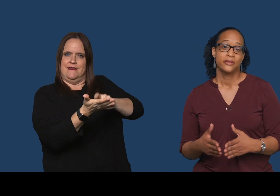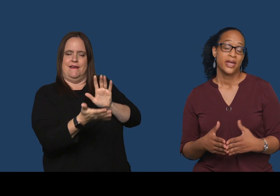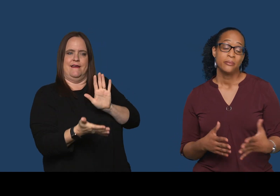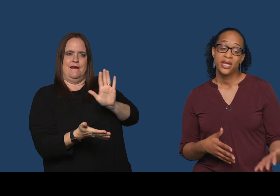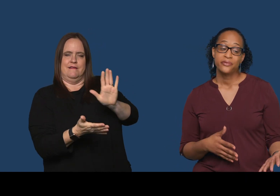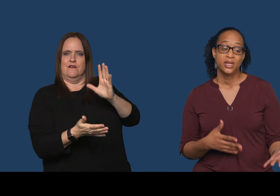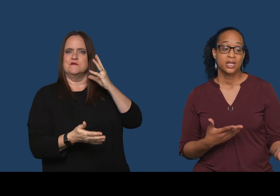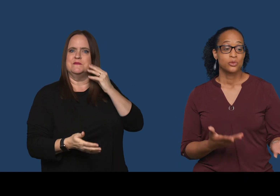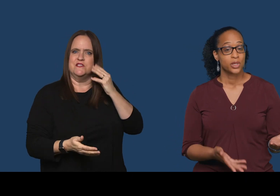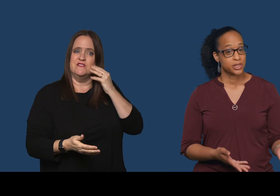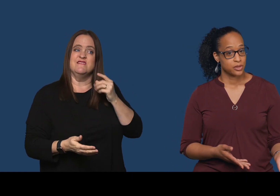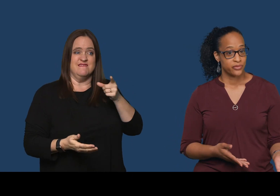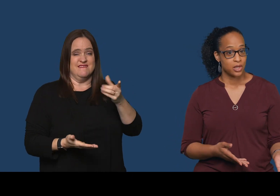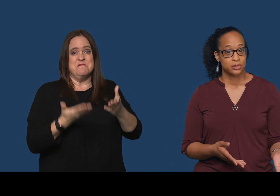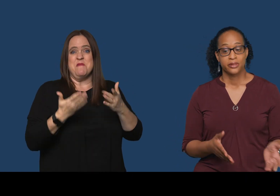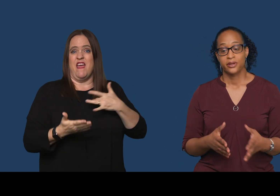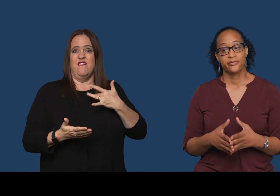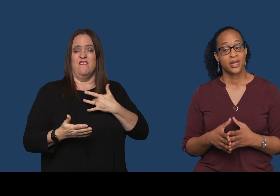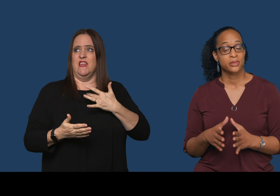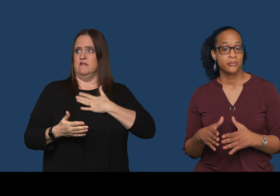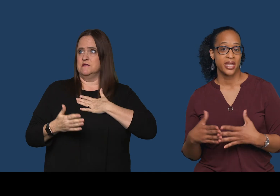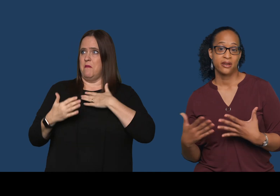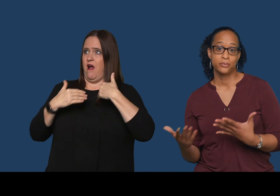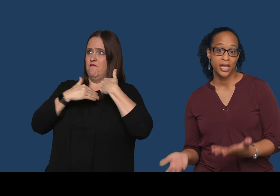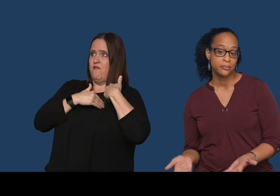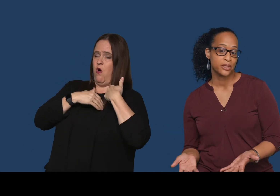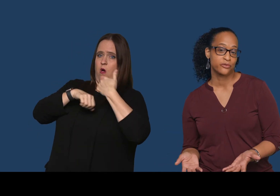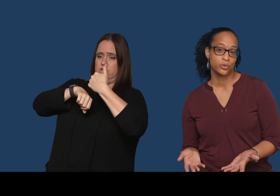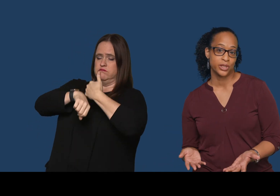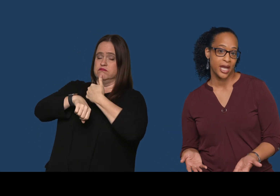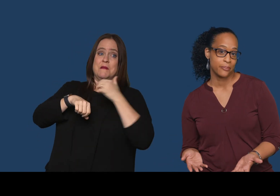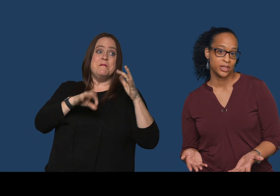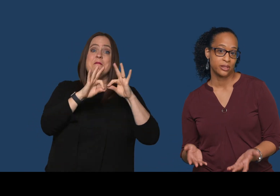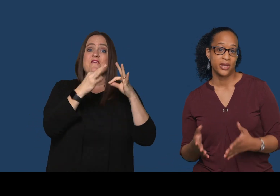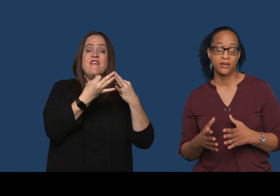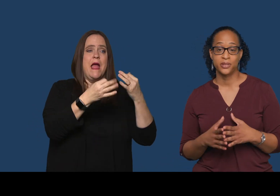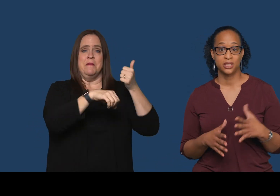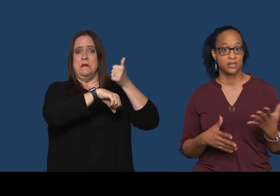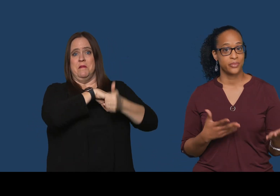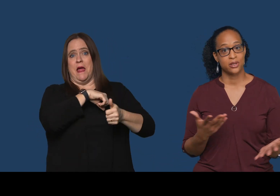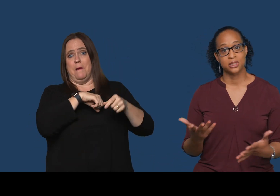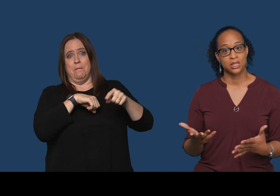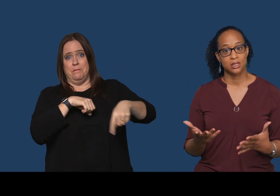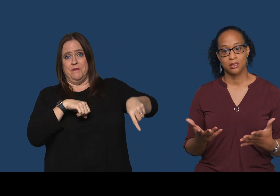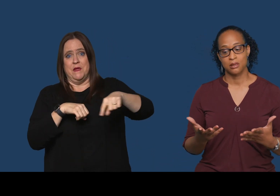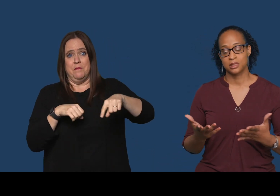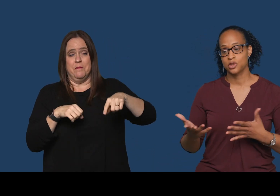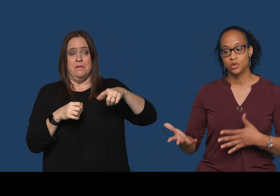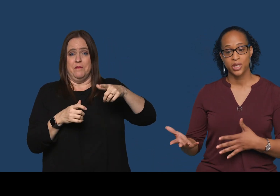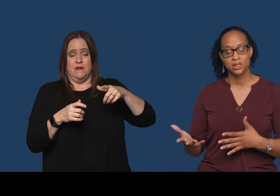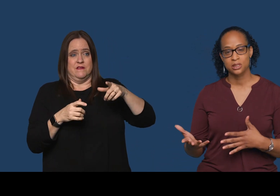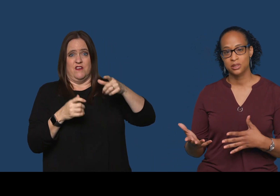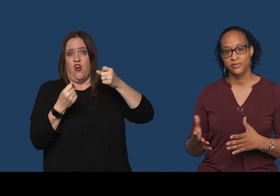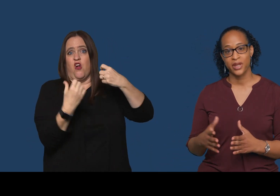They may think it was their fault. Their family may have blamed them for what happened. It may have been an embarrassing situation to the family